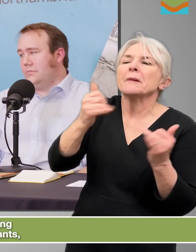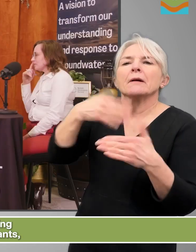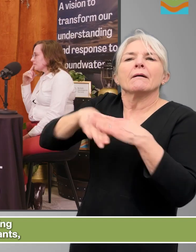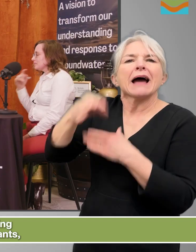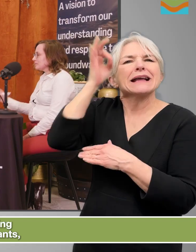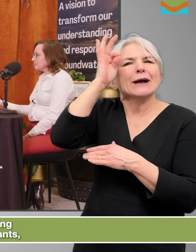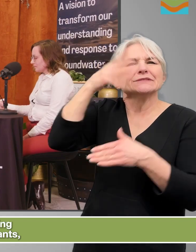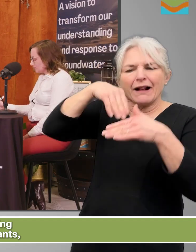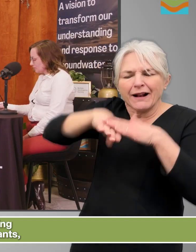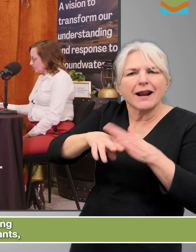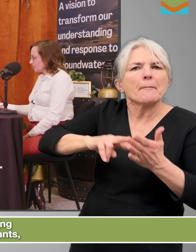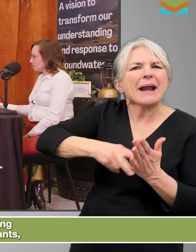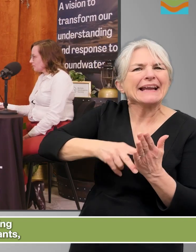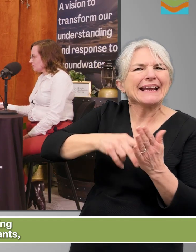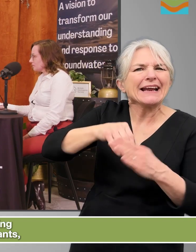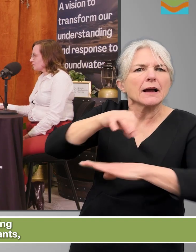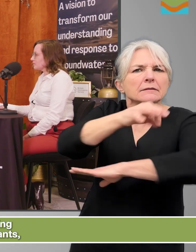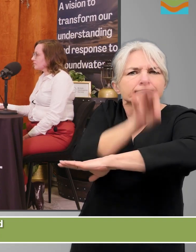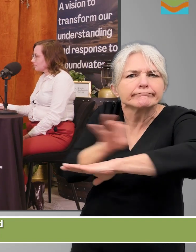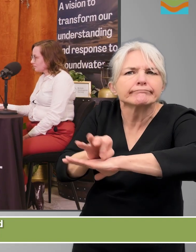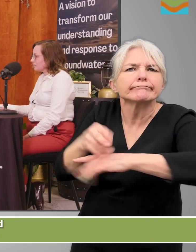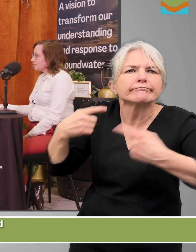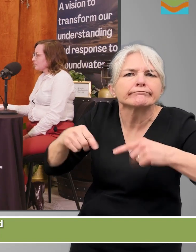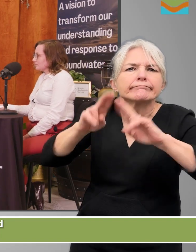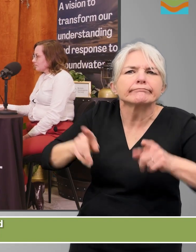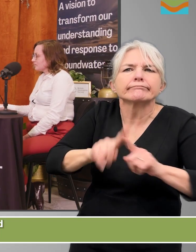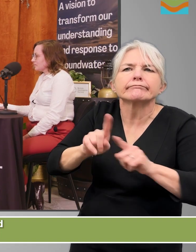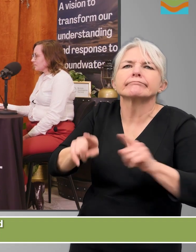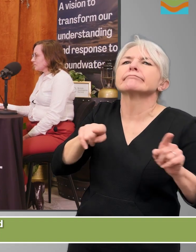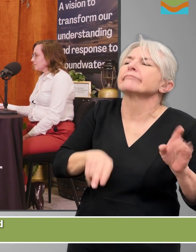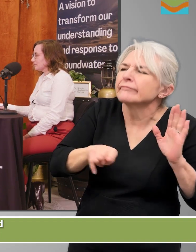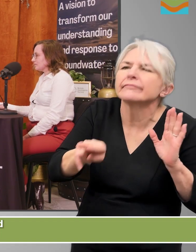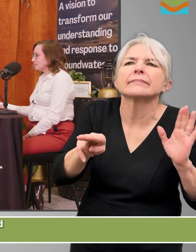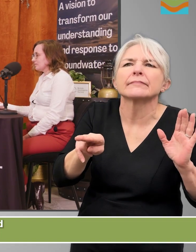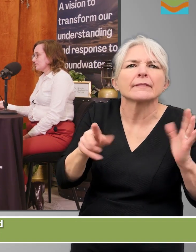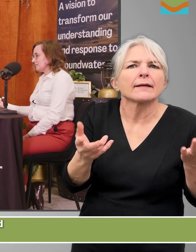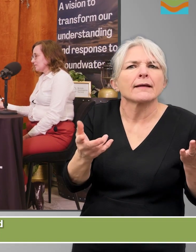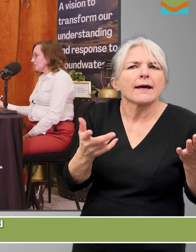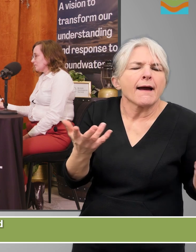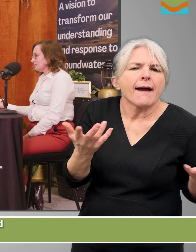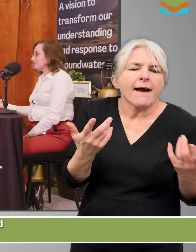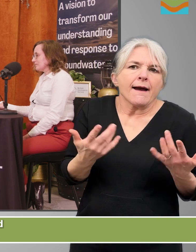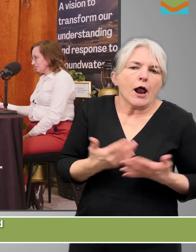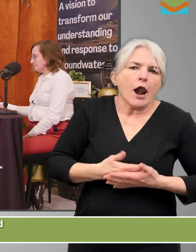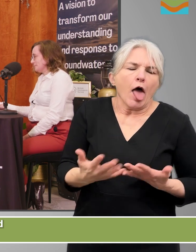And I get what you're saying about certain large consultants, but look at the projected growth for a place like